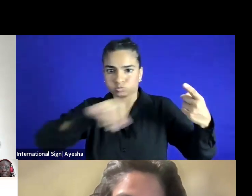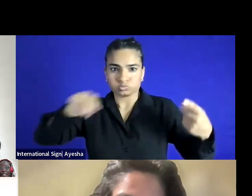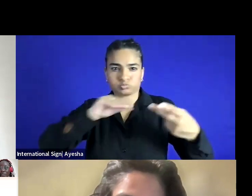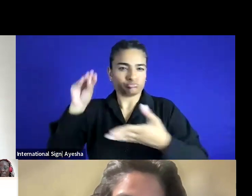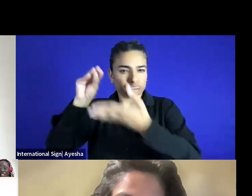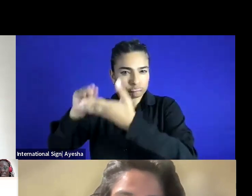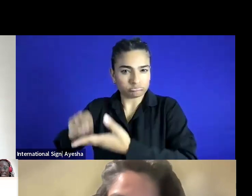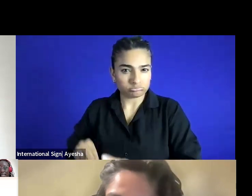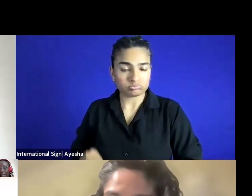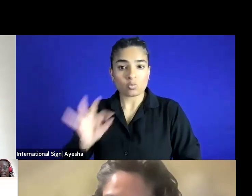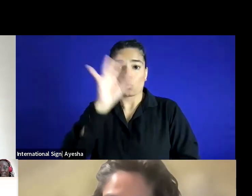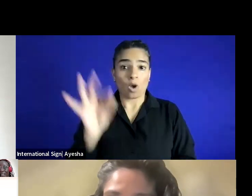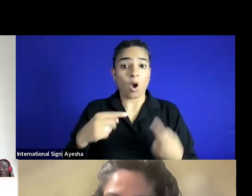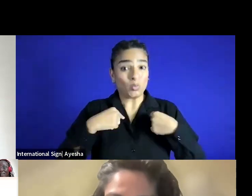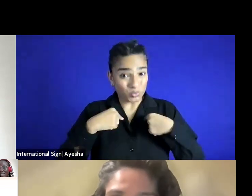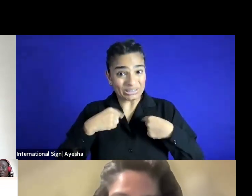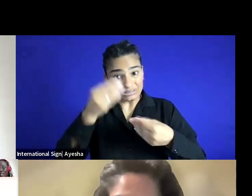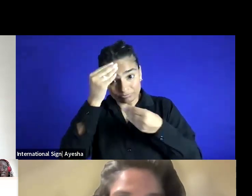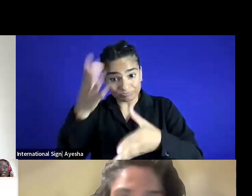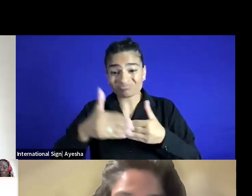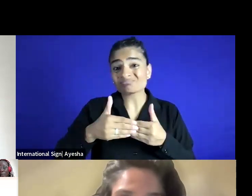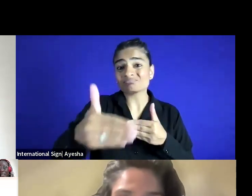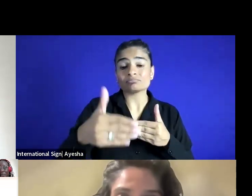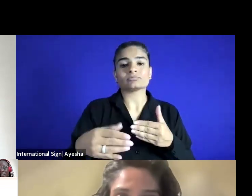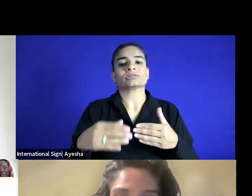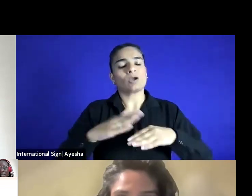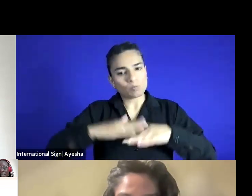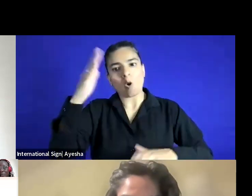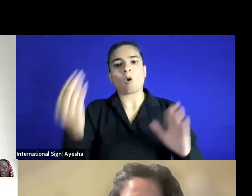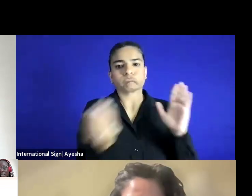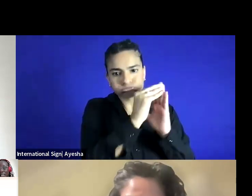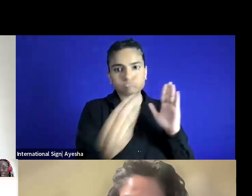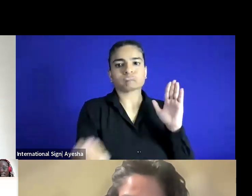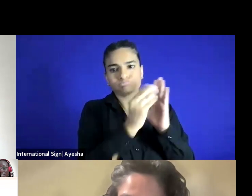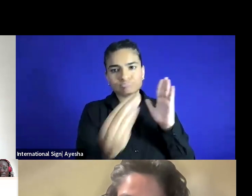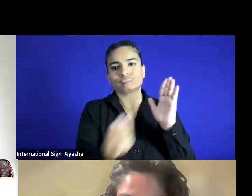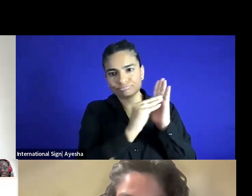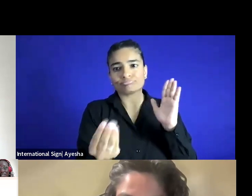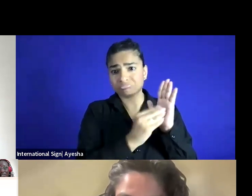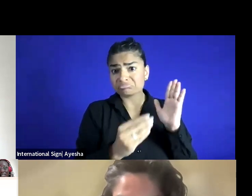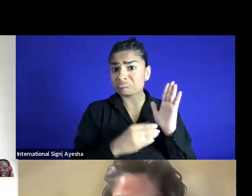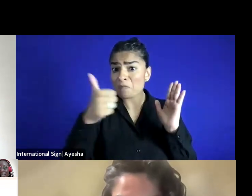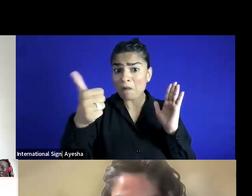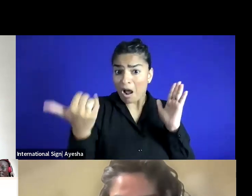making corrections here and there, but you can still but for now, you can still working in the sessions that you're interested in.